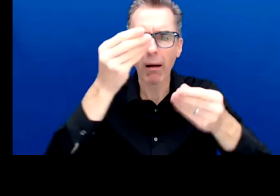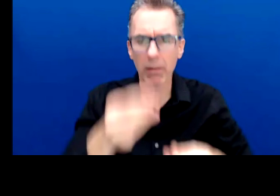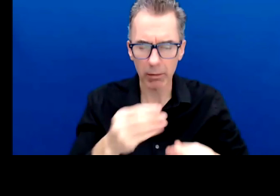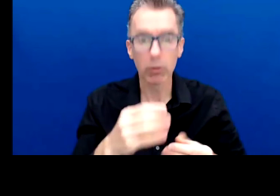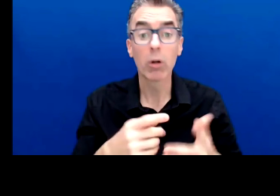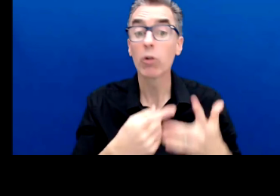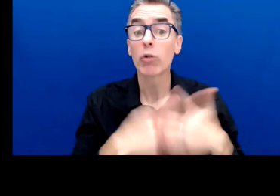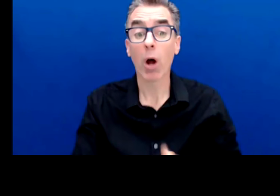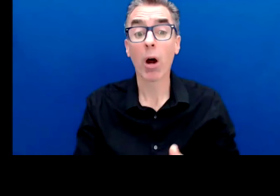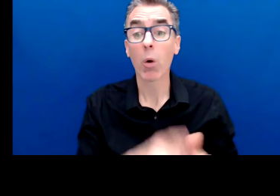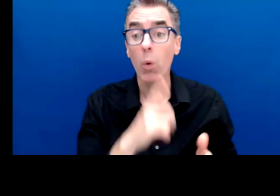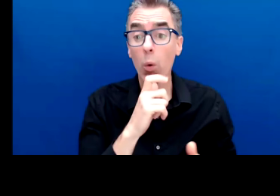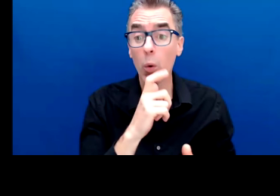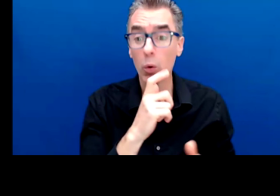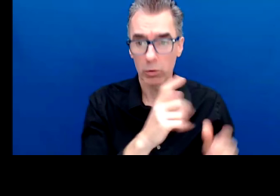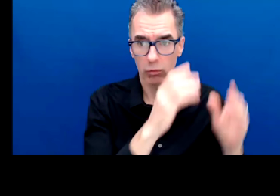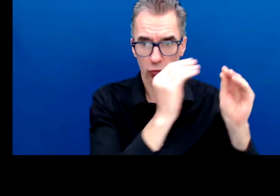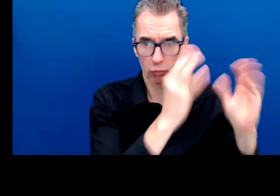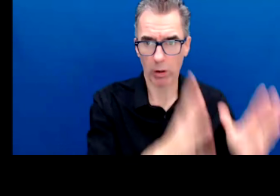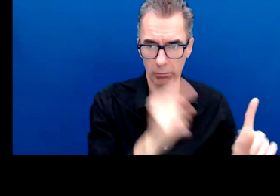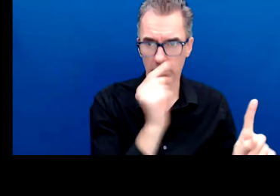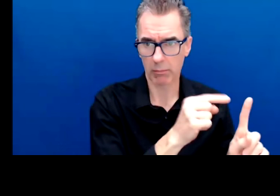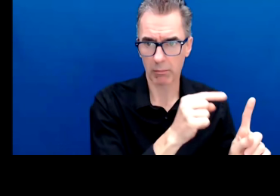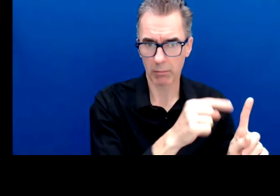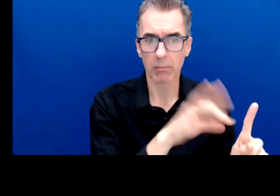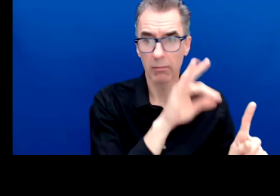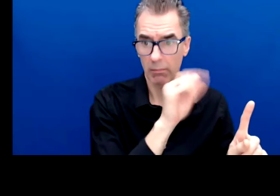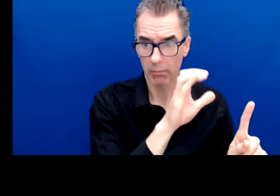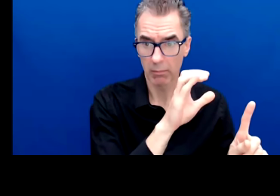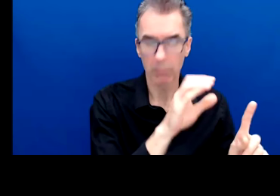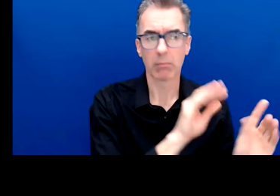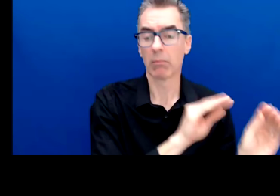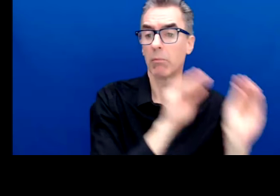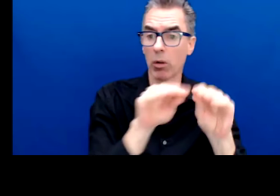So again faculty submits the flag to Starfish. The counseling team.